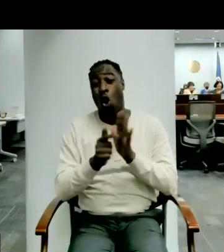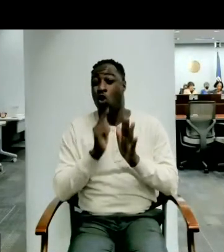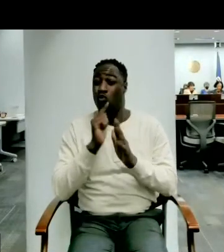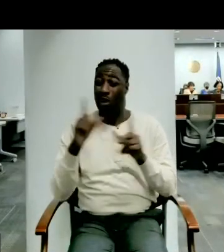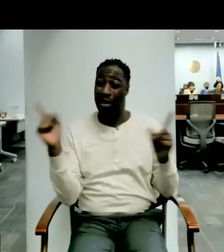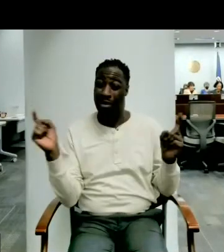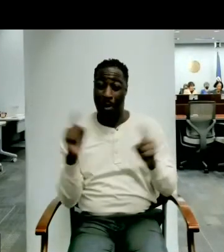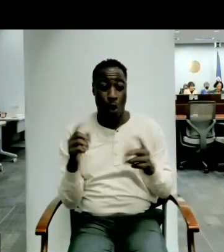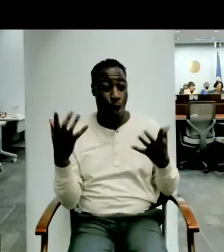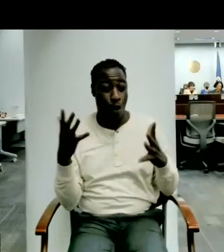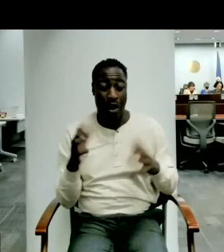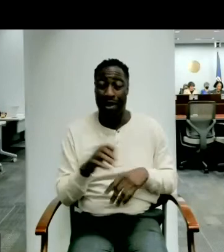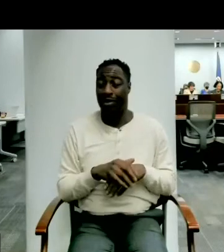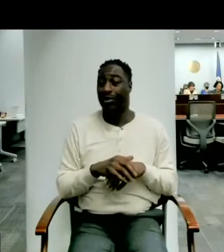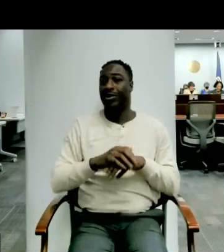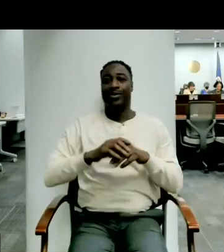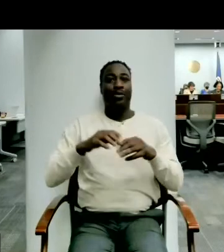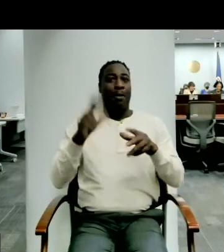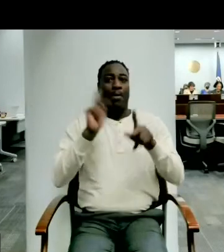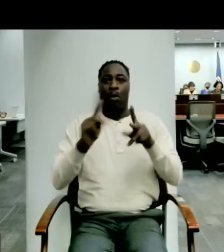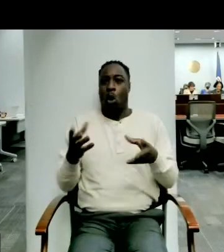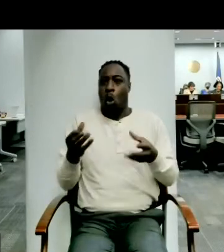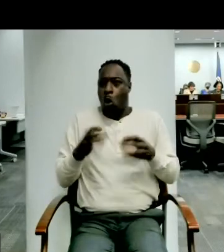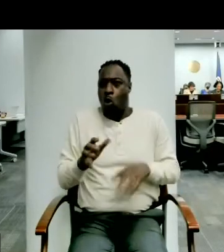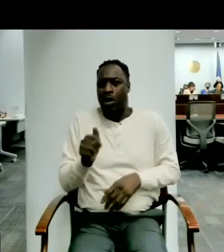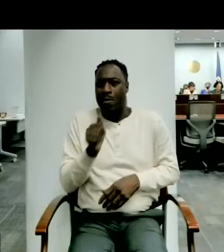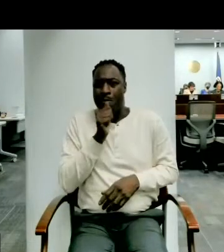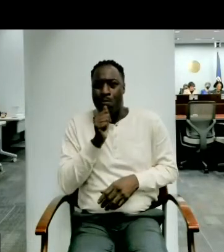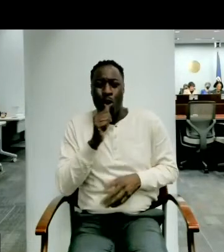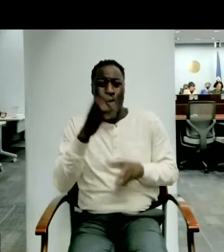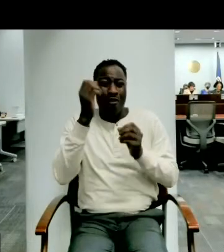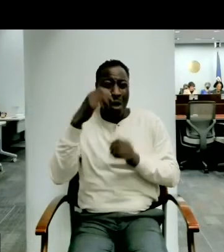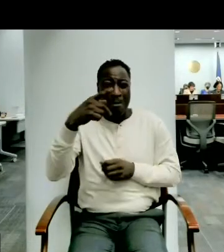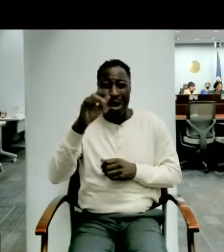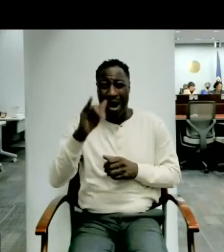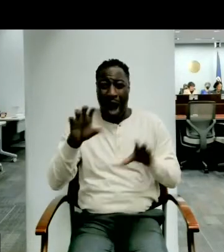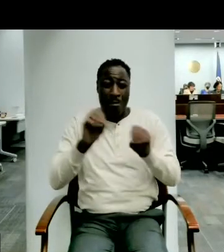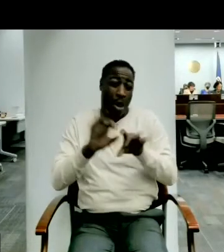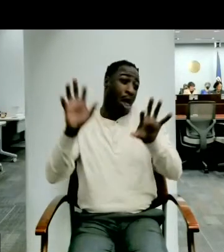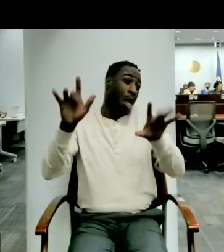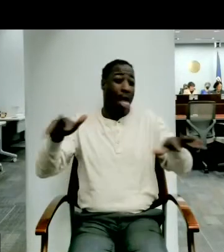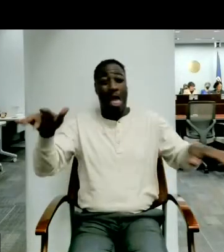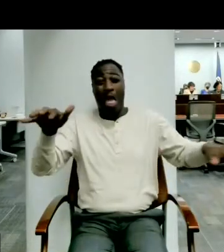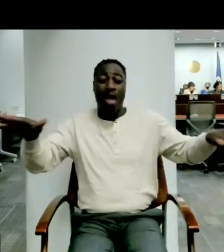Data breaches become much more complicated and respectfully government audits,